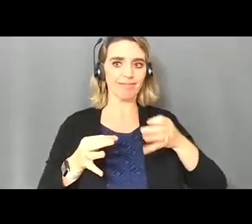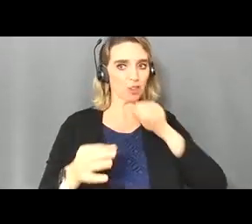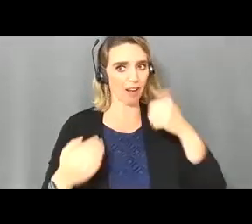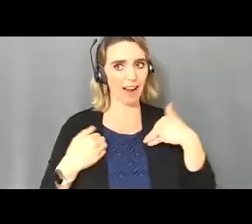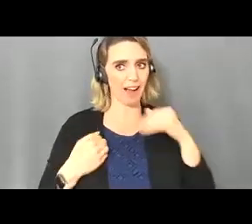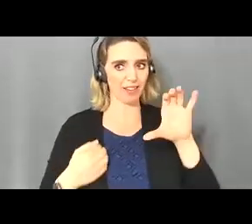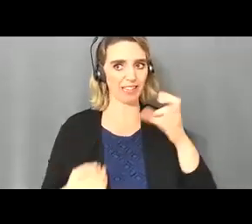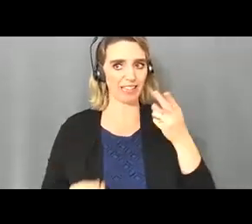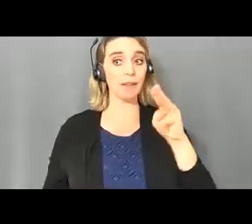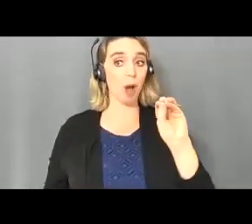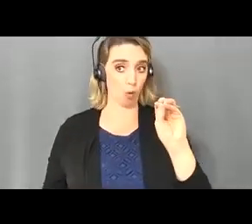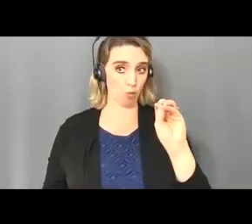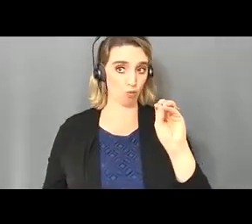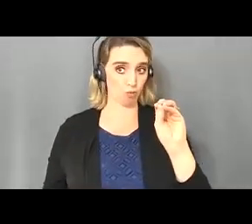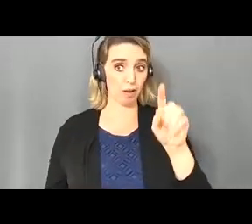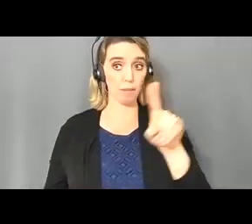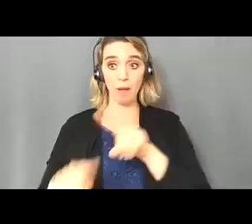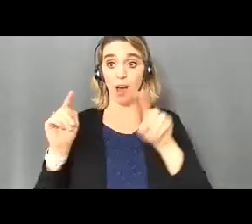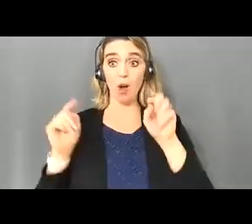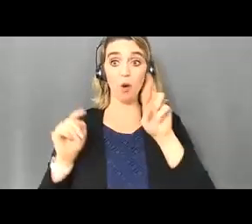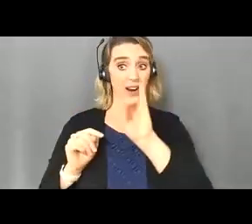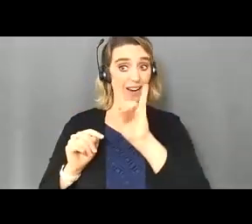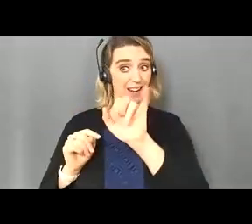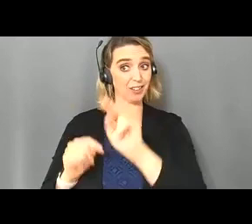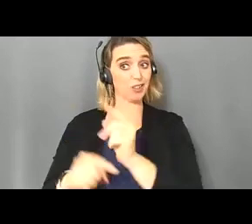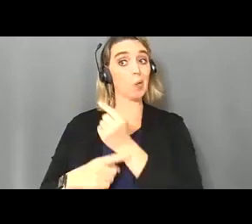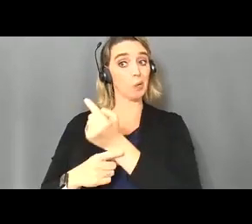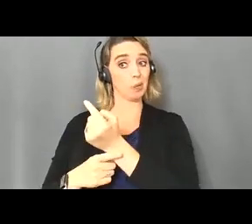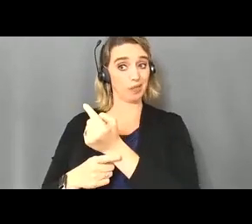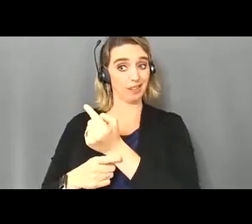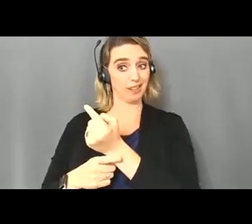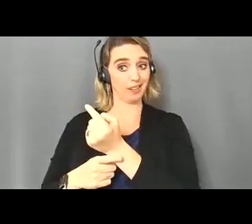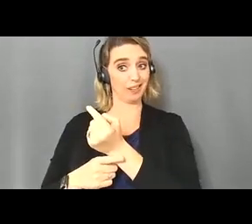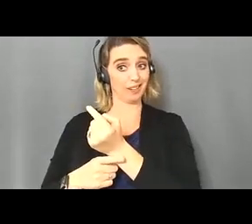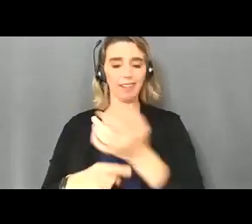but to do the radiation therapy alone. And the reason for this for Nancy